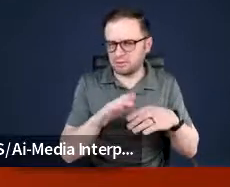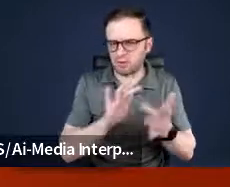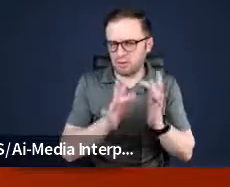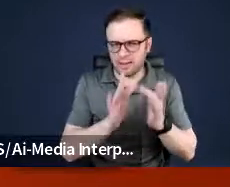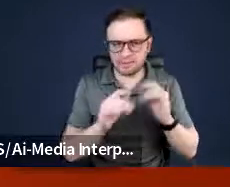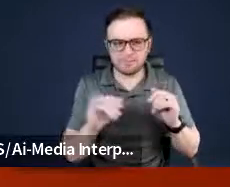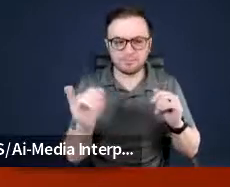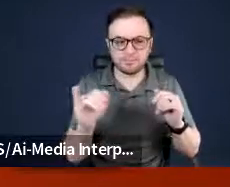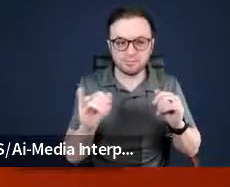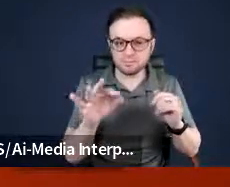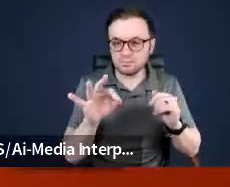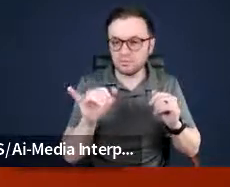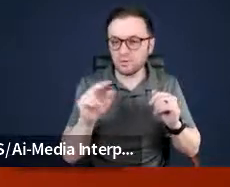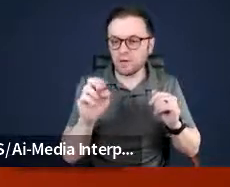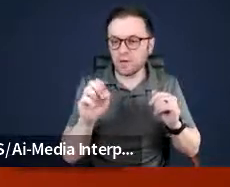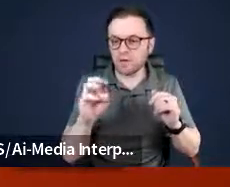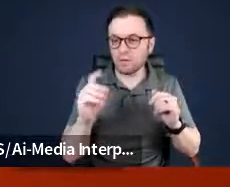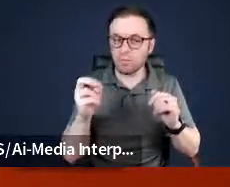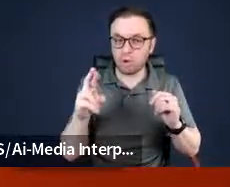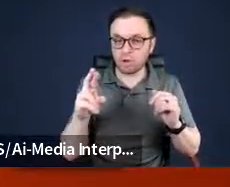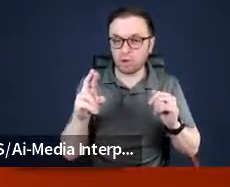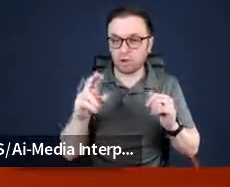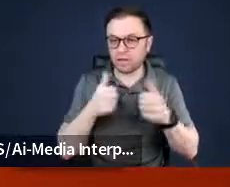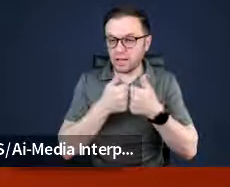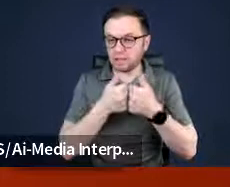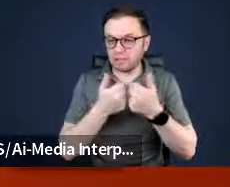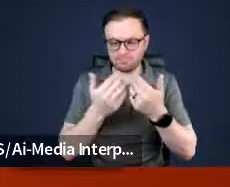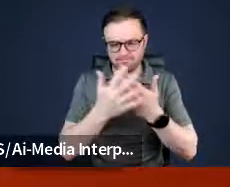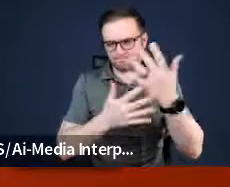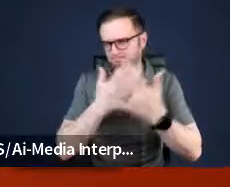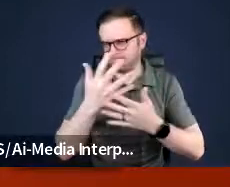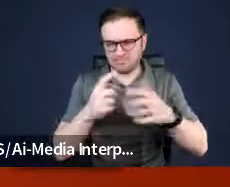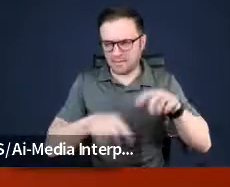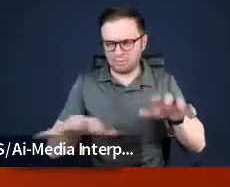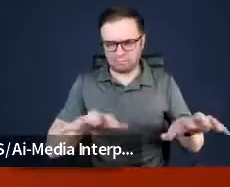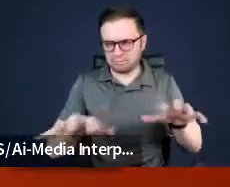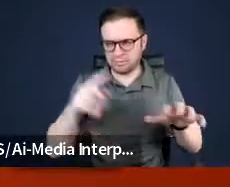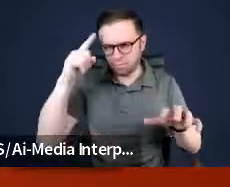whether you have a learning disability or intellectual disability, it is possible that those conditions can